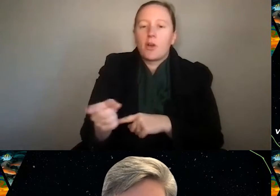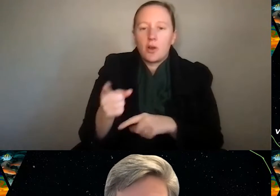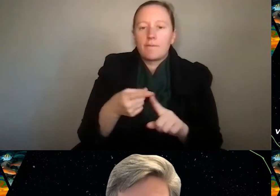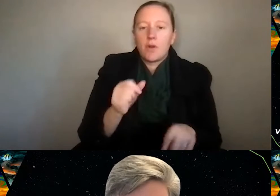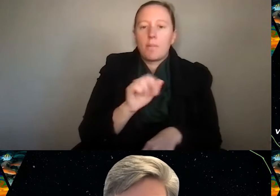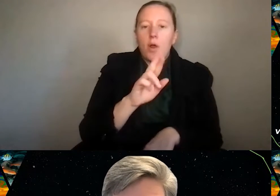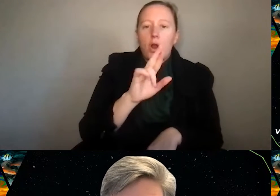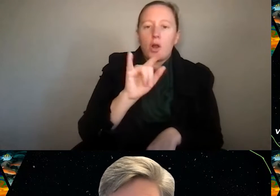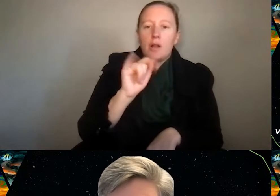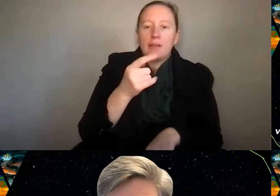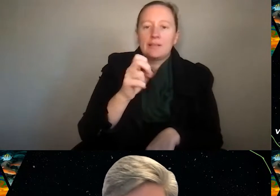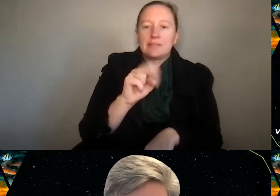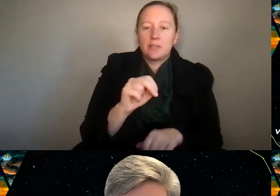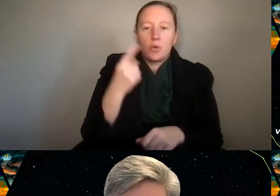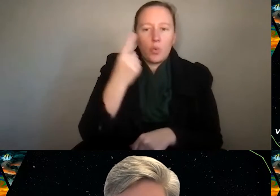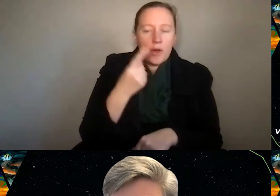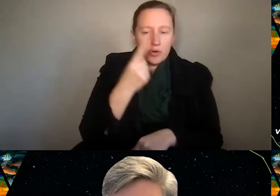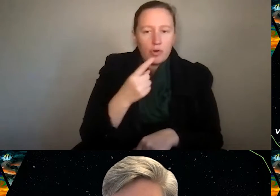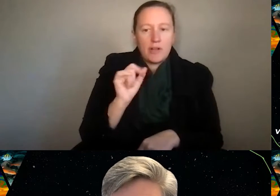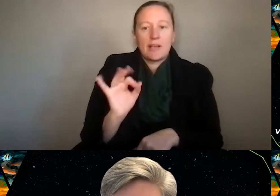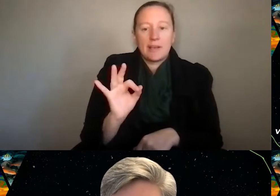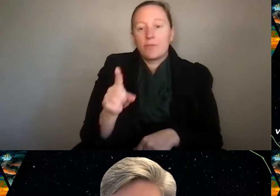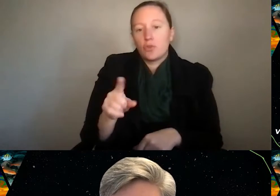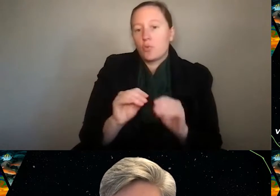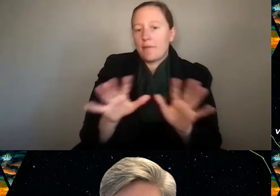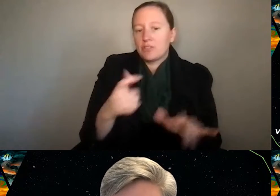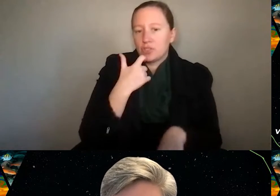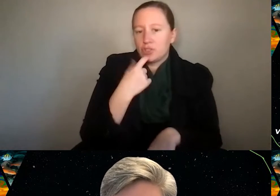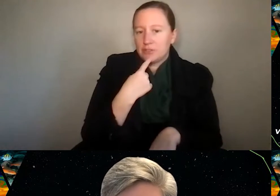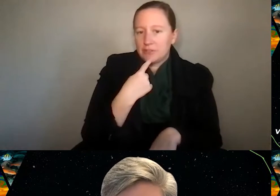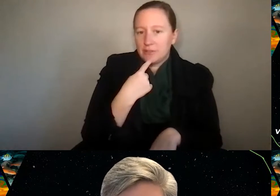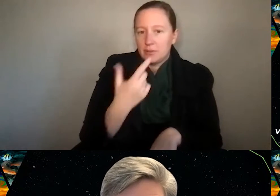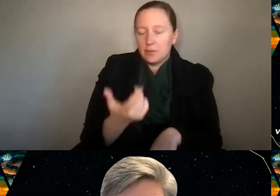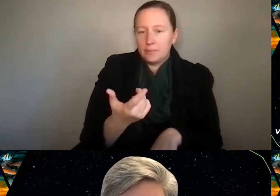Anyway, they're wondering obviously you just said Dr. Gonzalez,